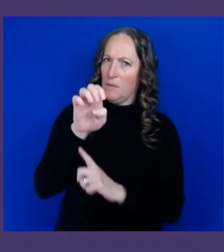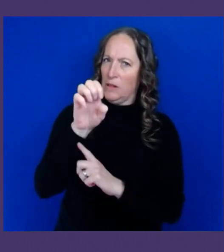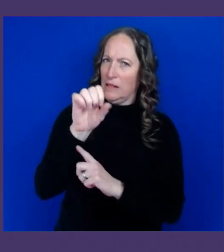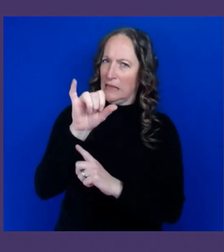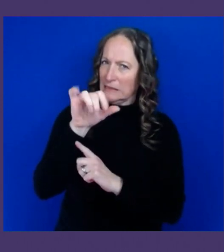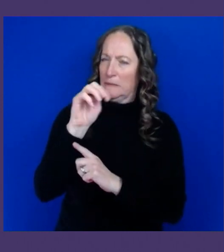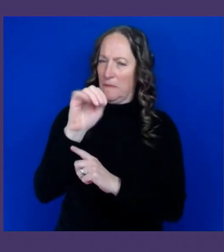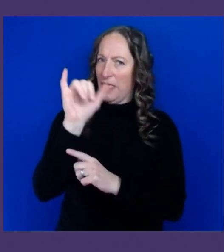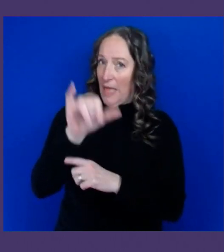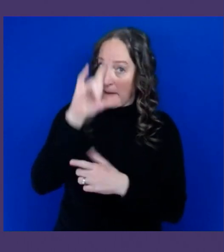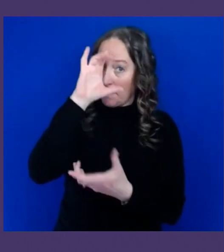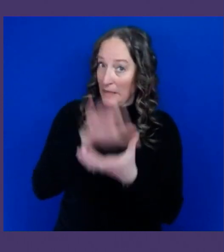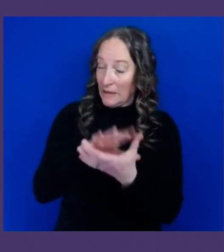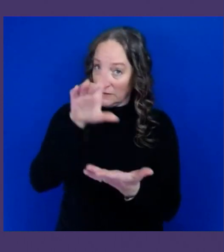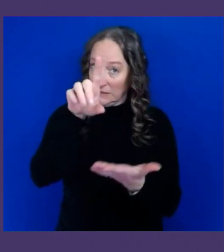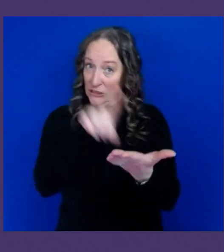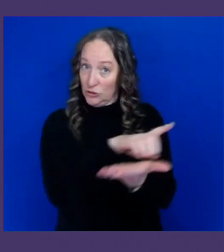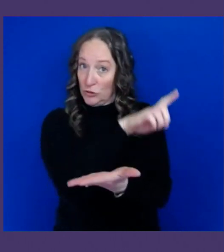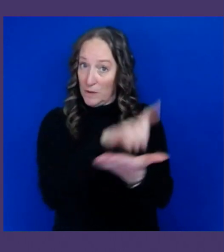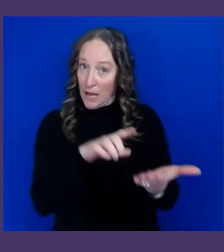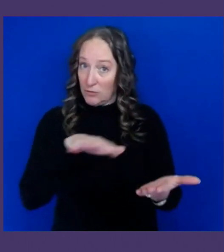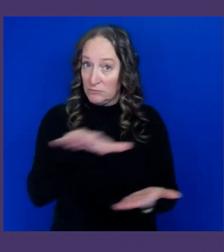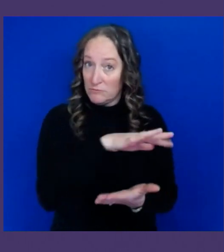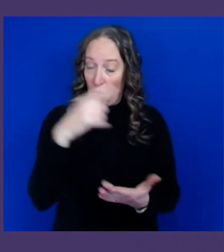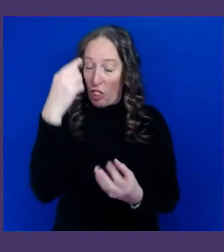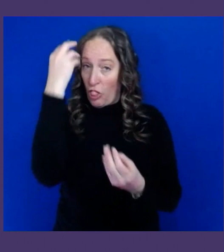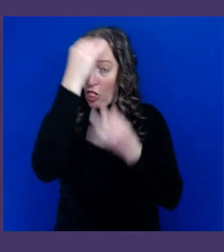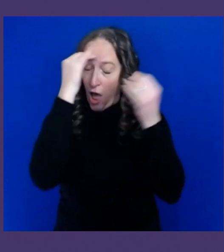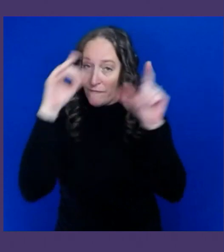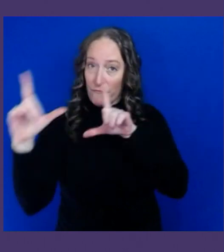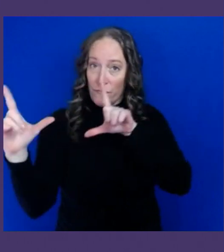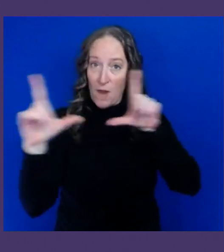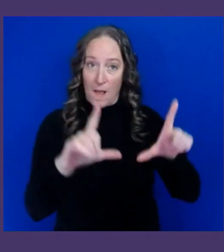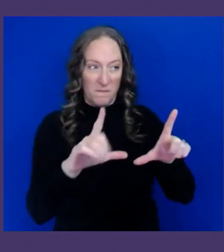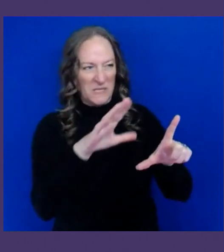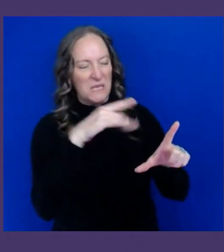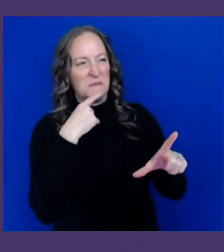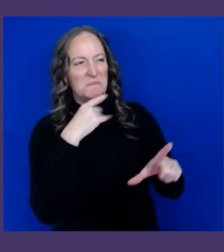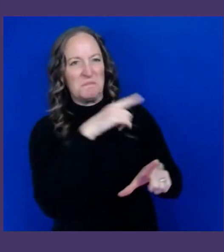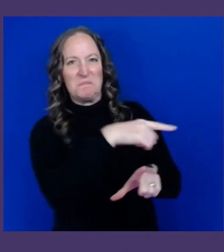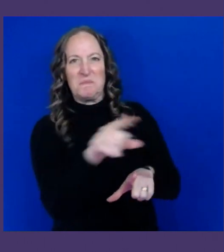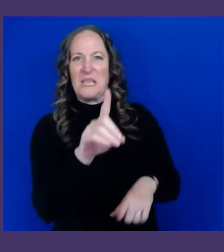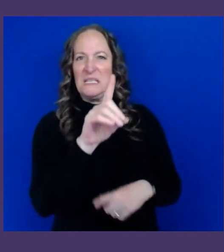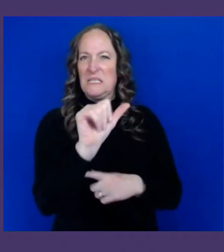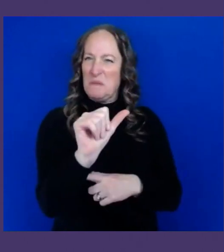thought system that says that disabled people are inherently lesser,